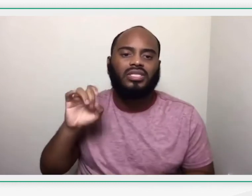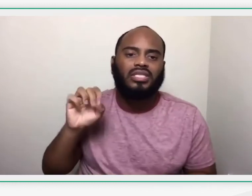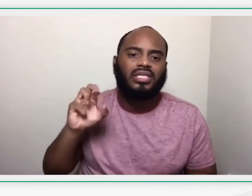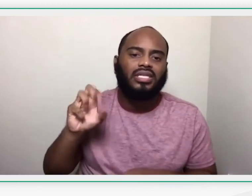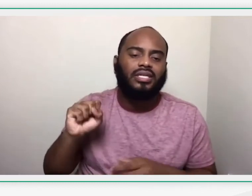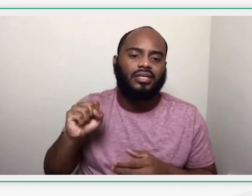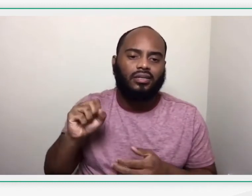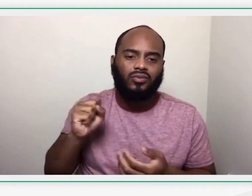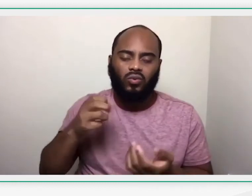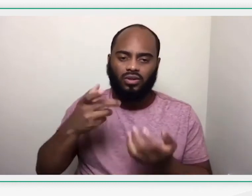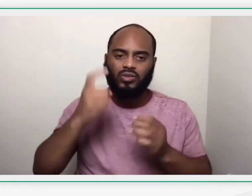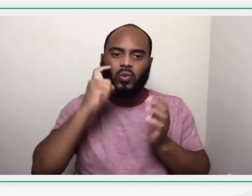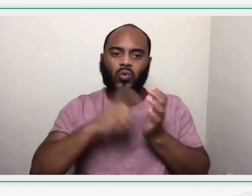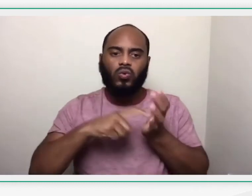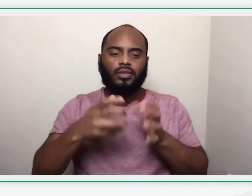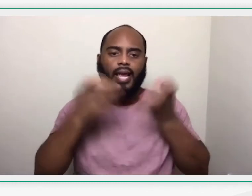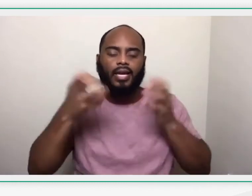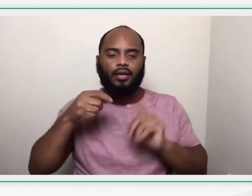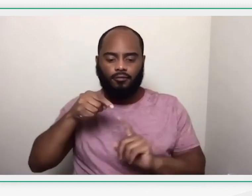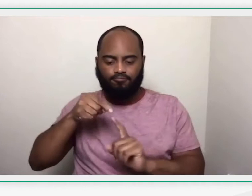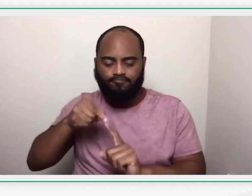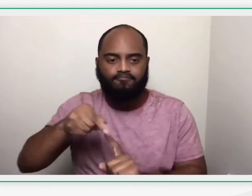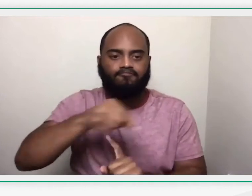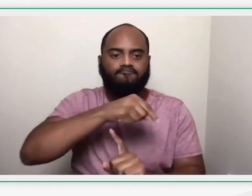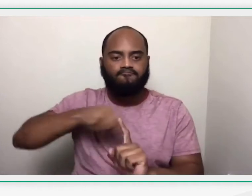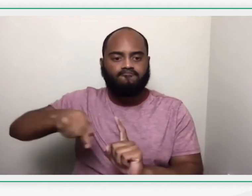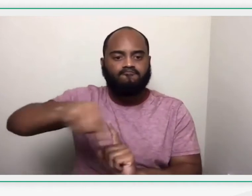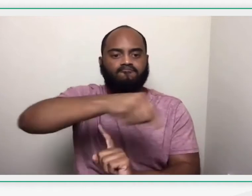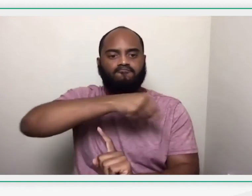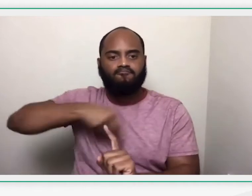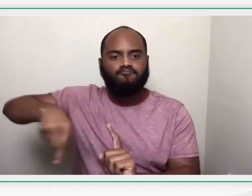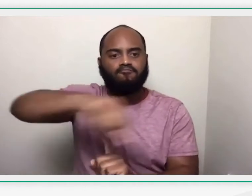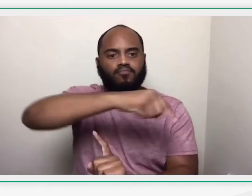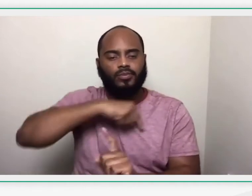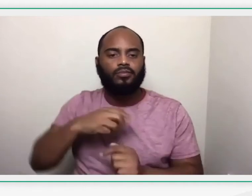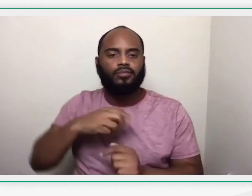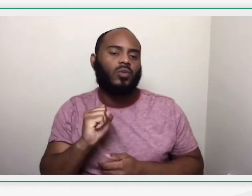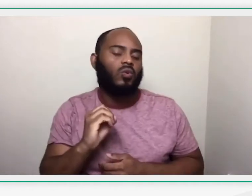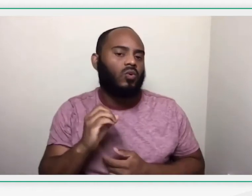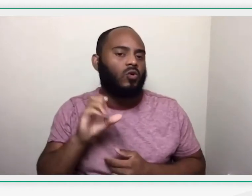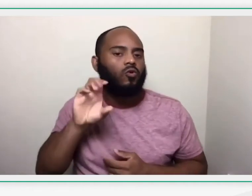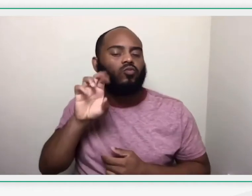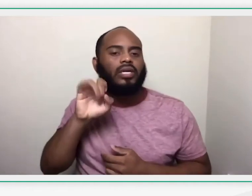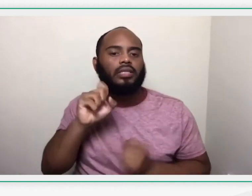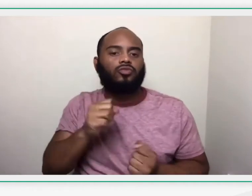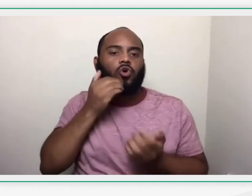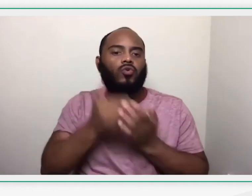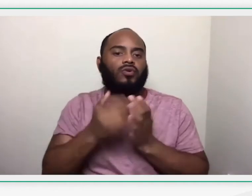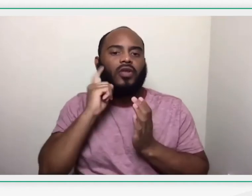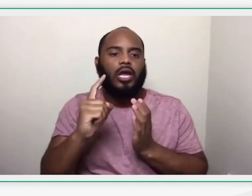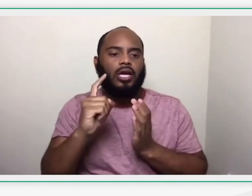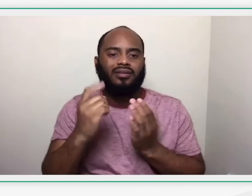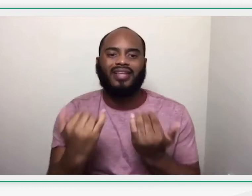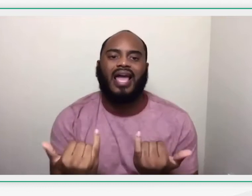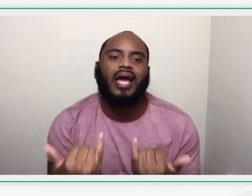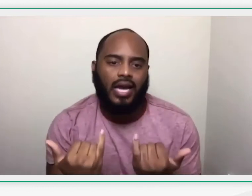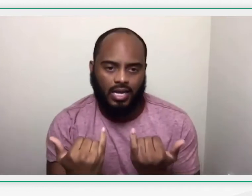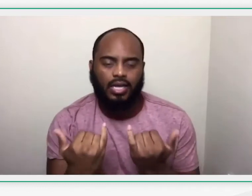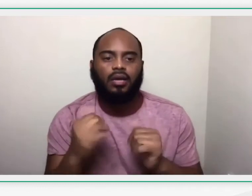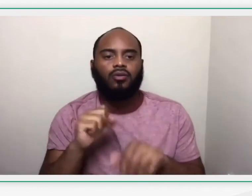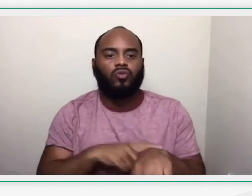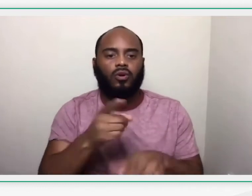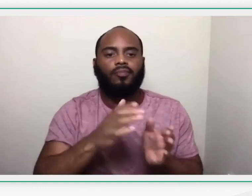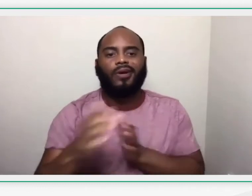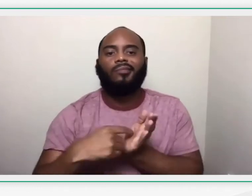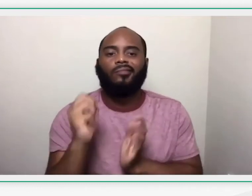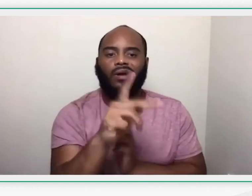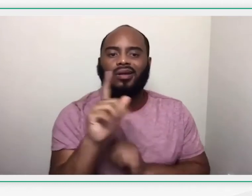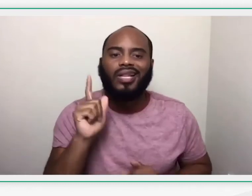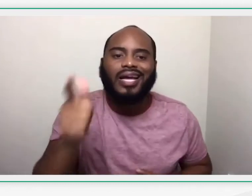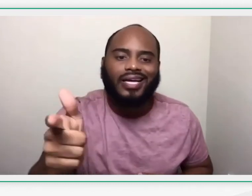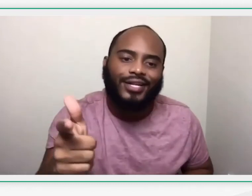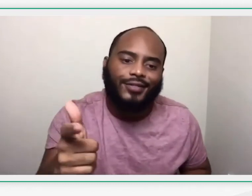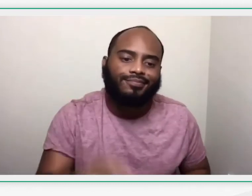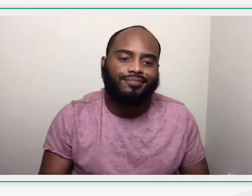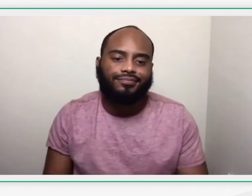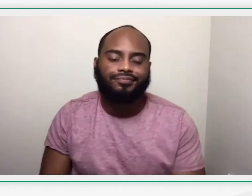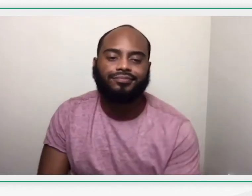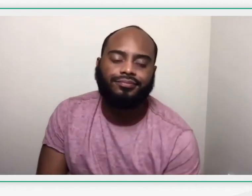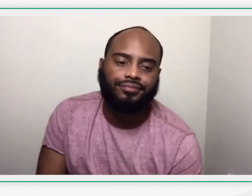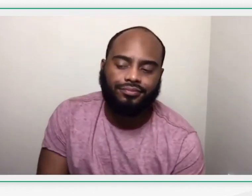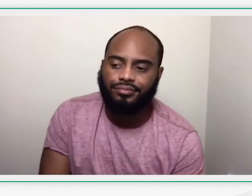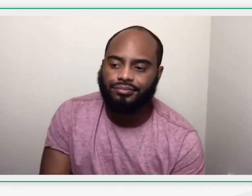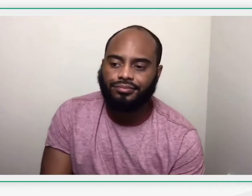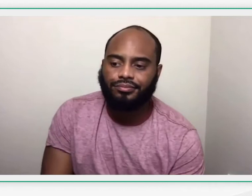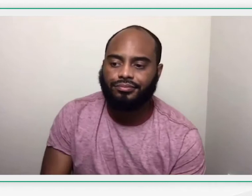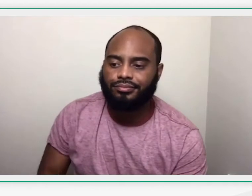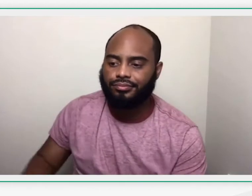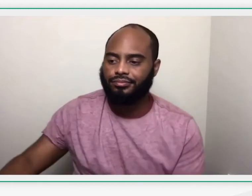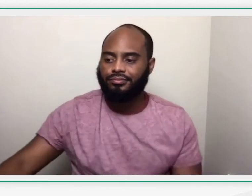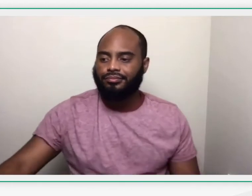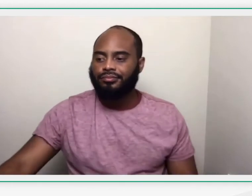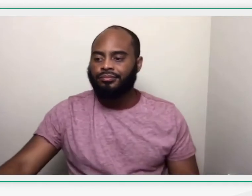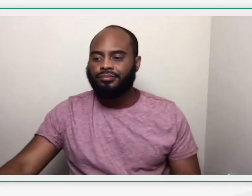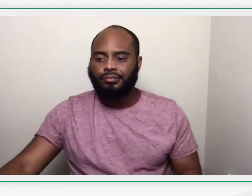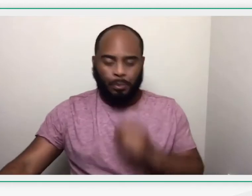That better job allows you to have more earnings, which allows you to pay your creditors easier. So, you see that there is a cycle there. Having good credit at the moment, now, allows you to have better in the future, so long as you plan on paying it back.